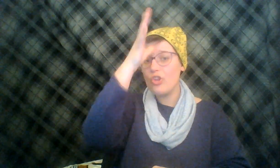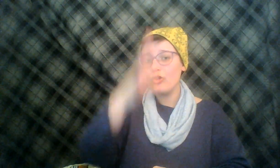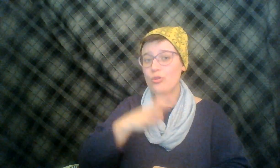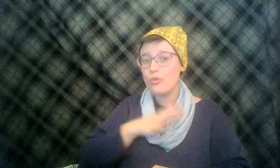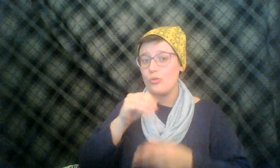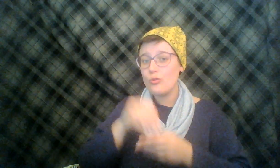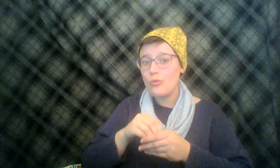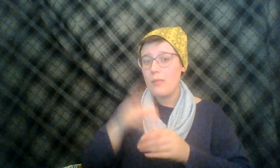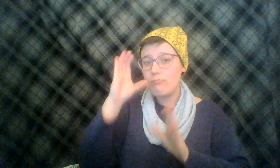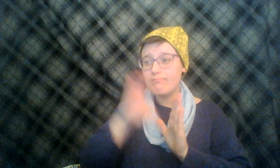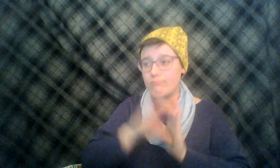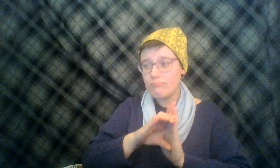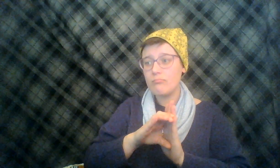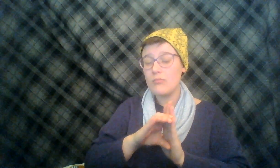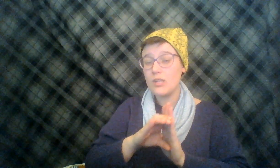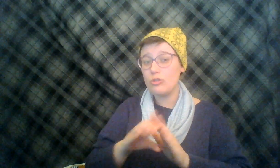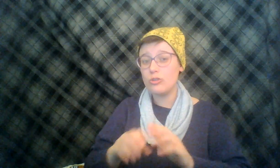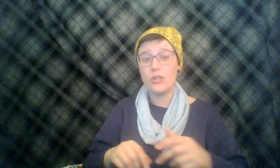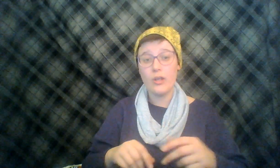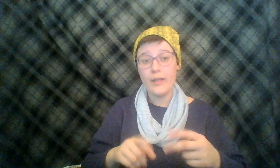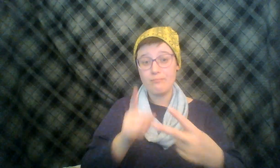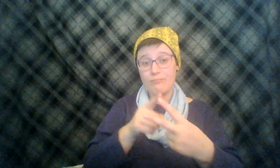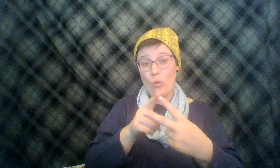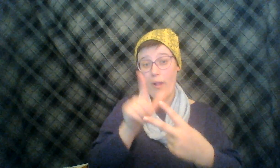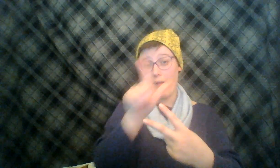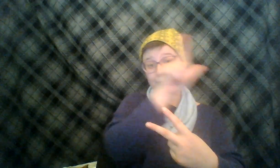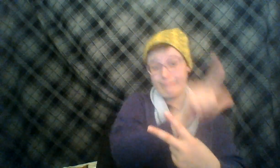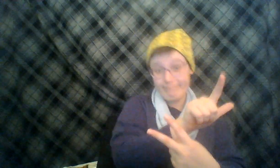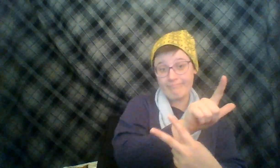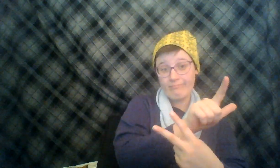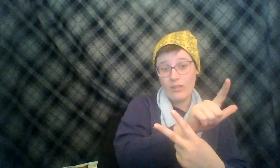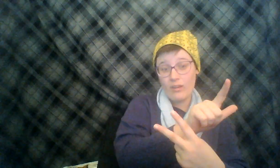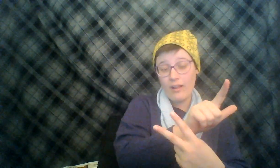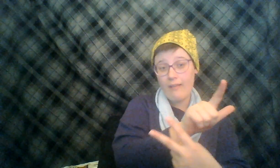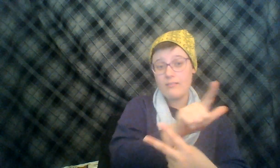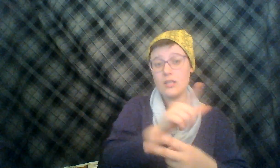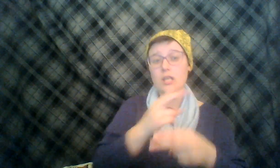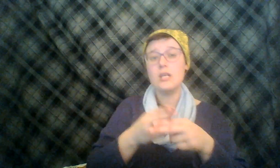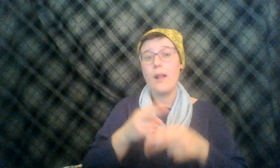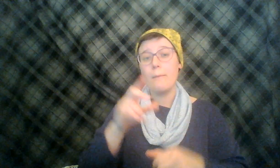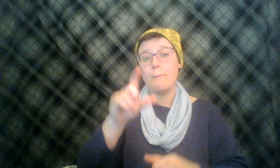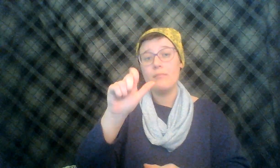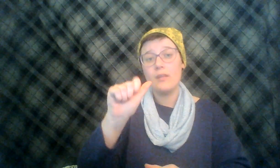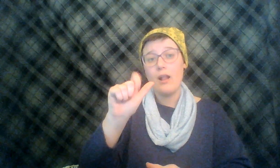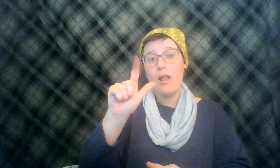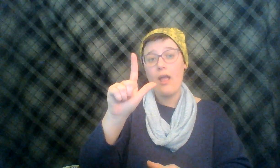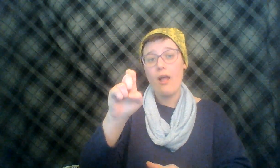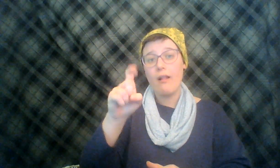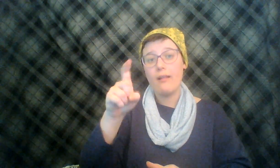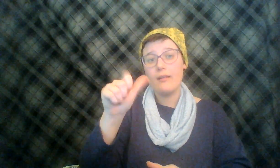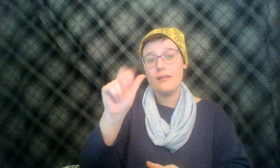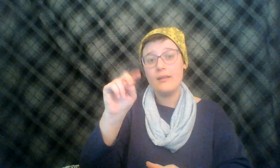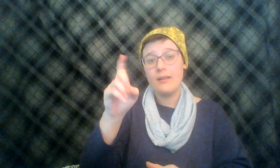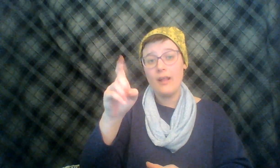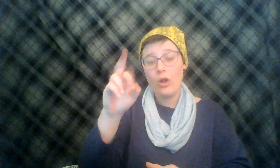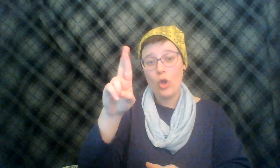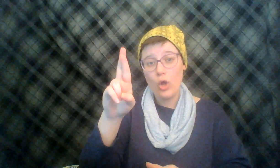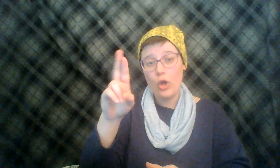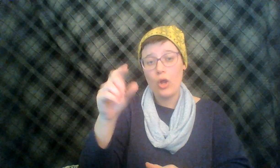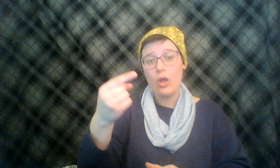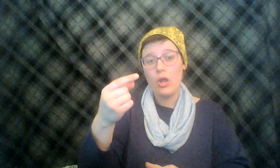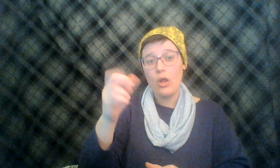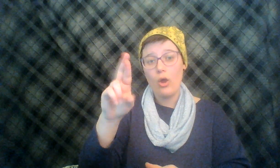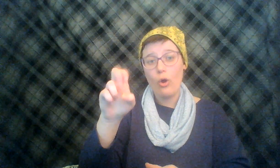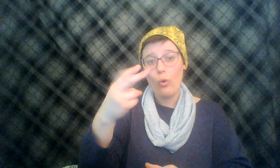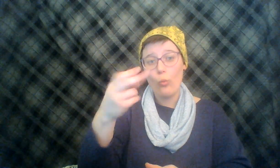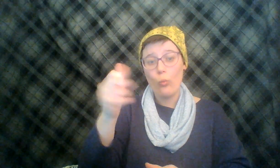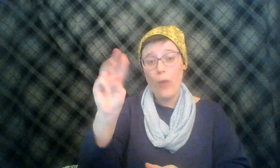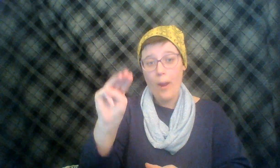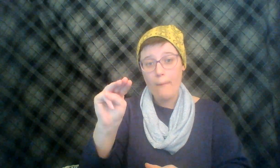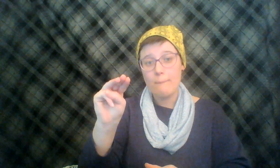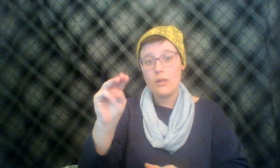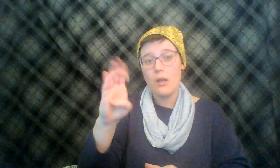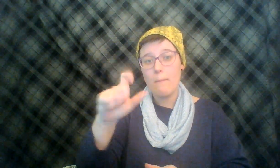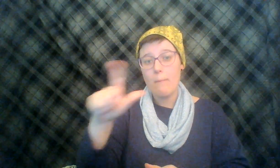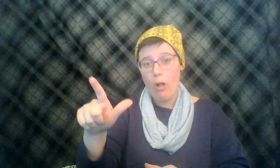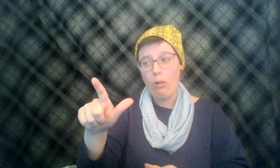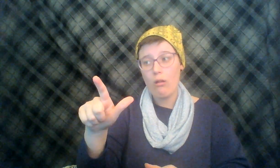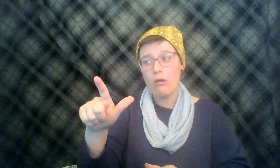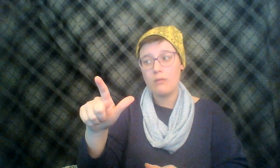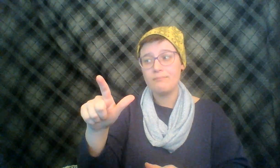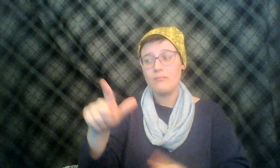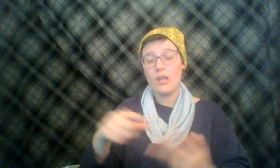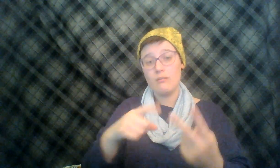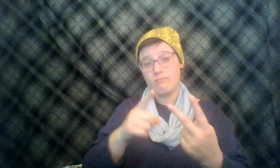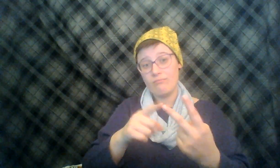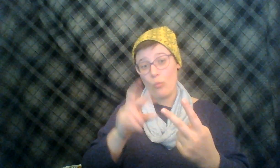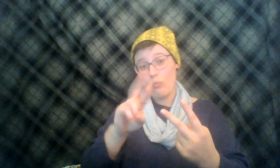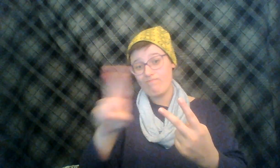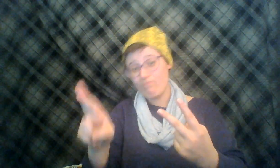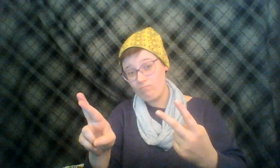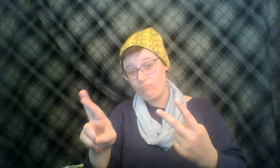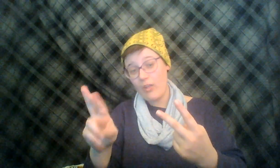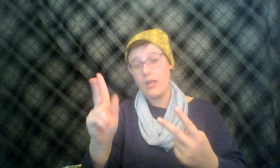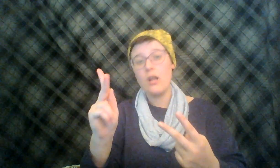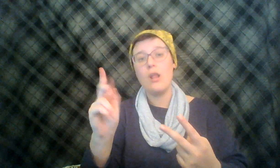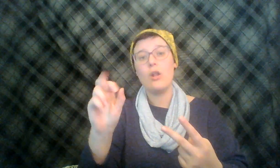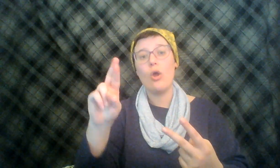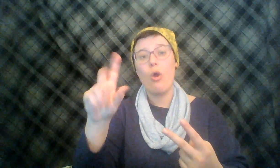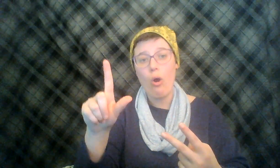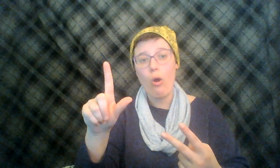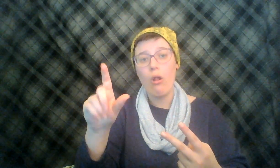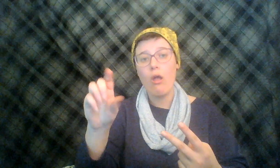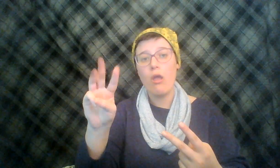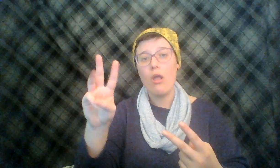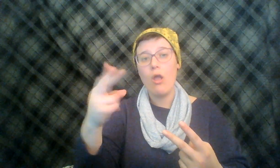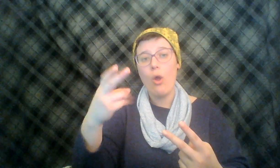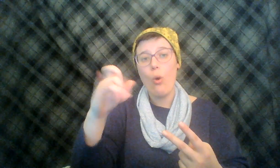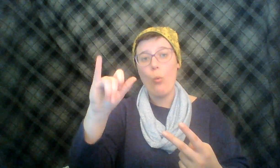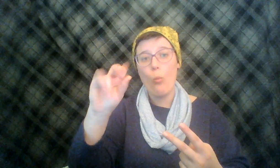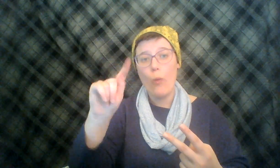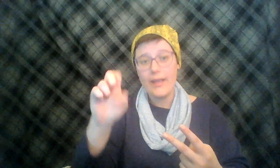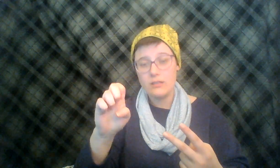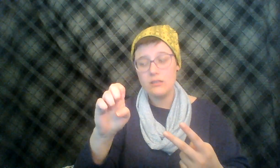which stars Alexander Graham Bell on the left and Karl White on the right.